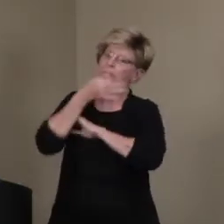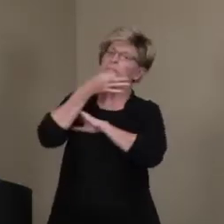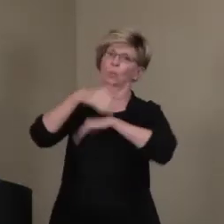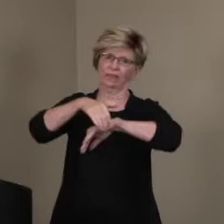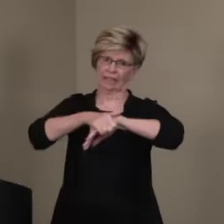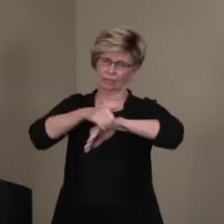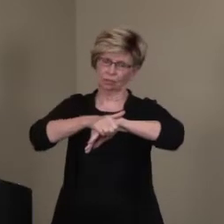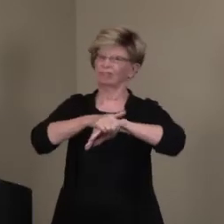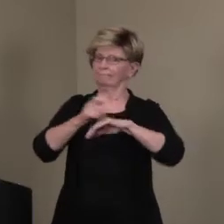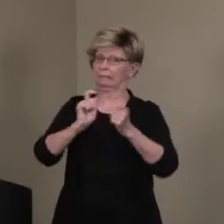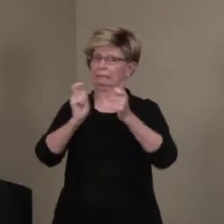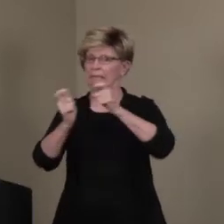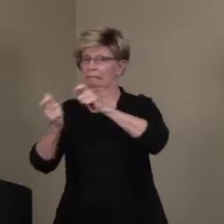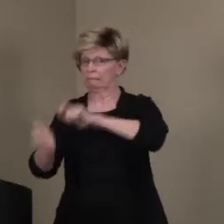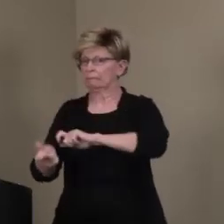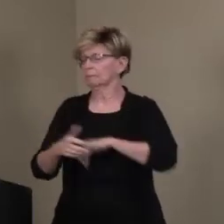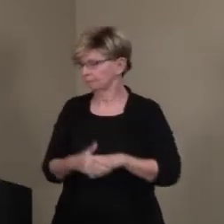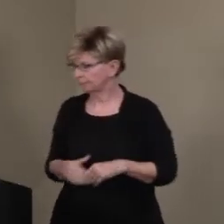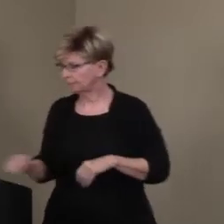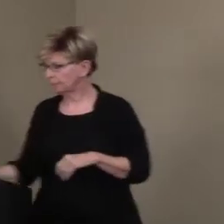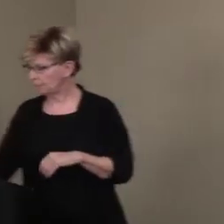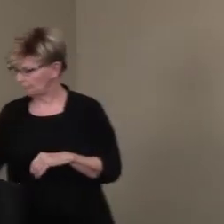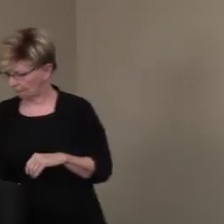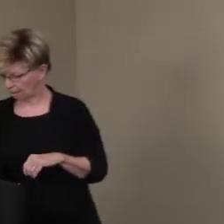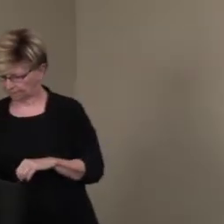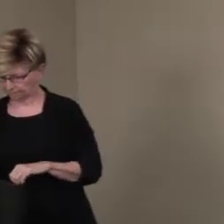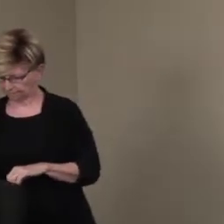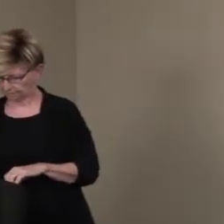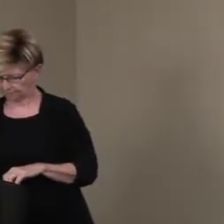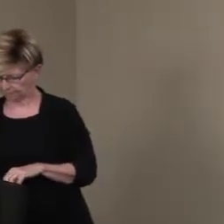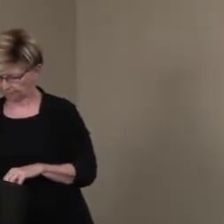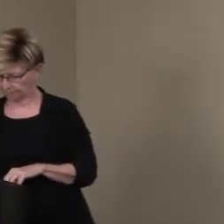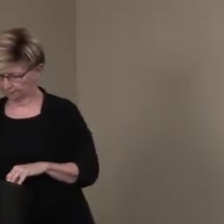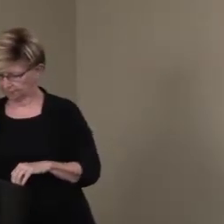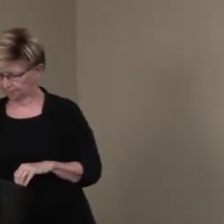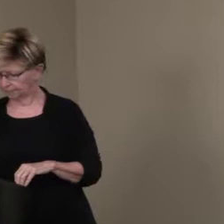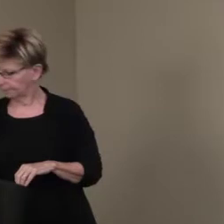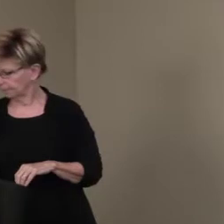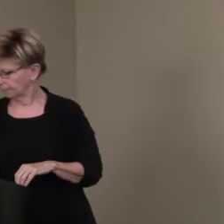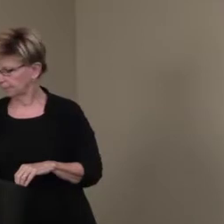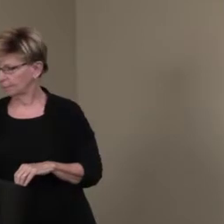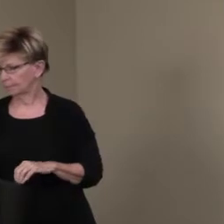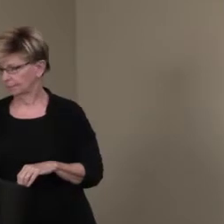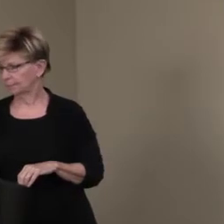ability and aptitude in written English and their ability to translate that information for themselves